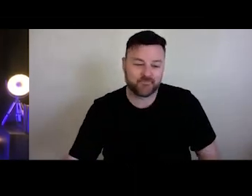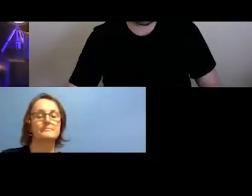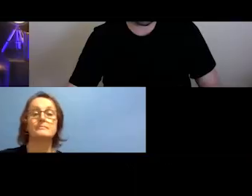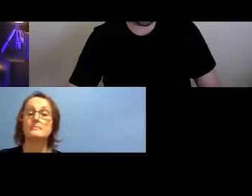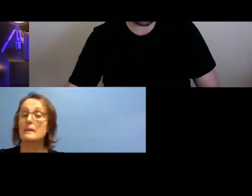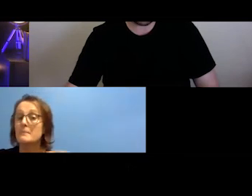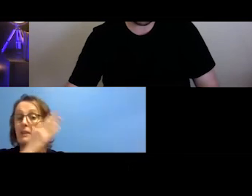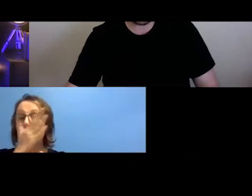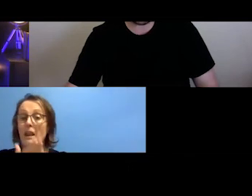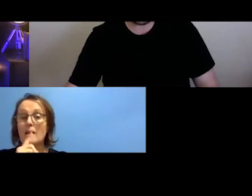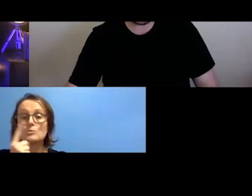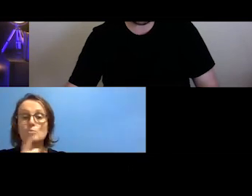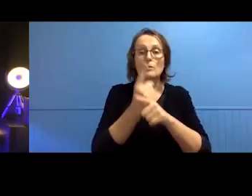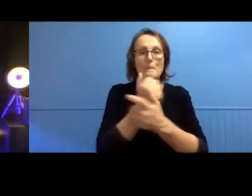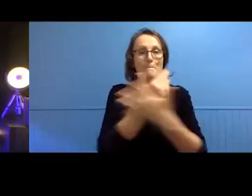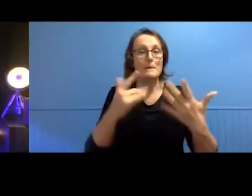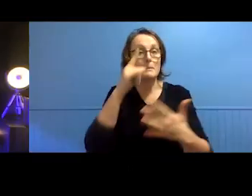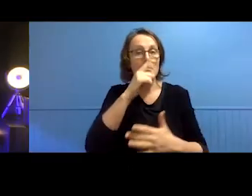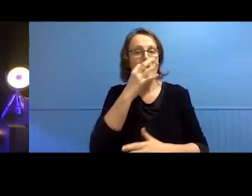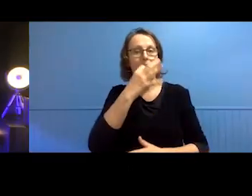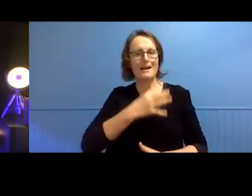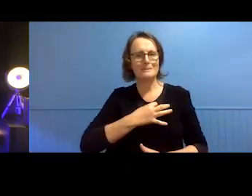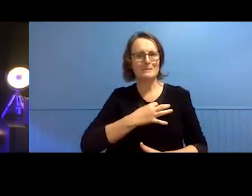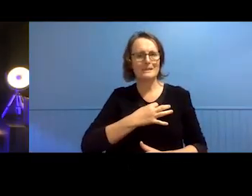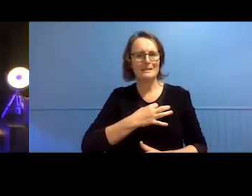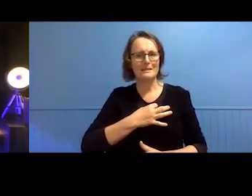I got is a lot of people ask me - where do I locate my streaming